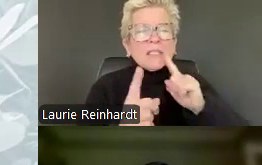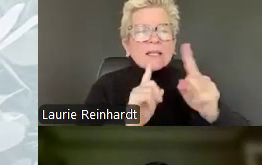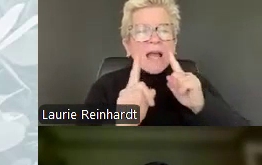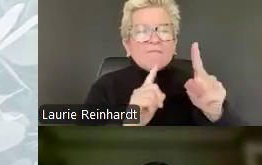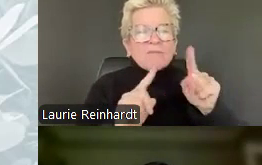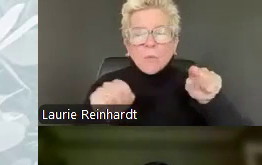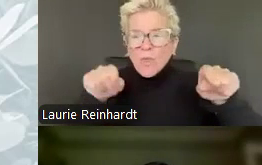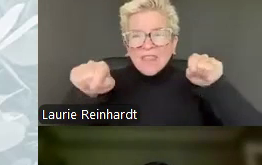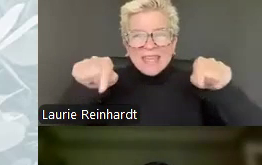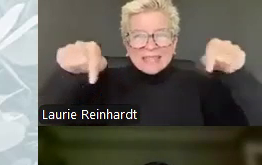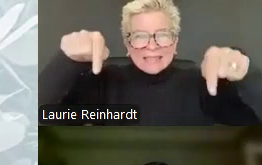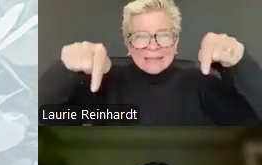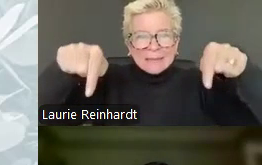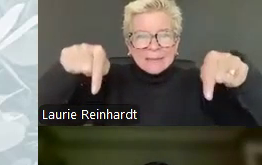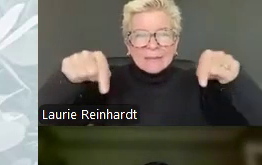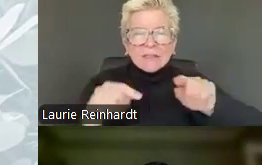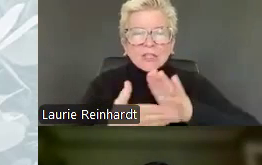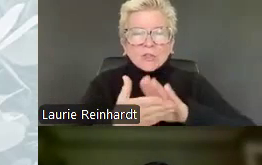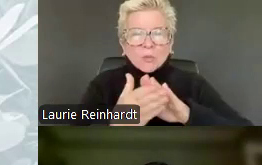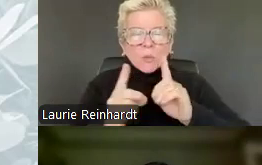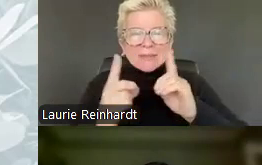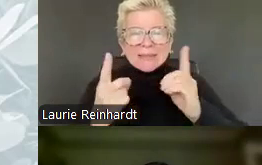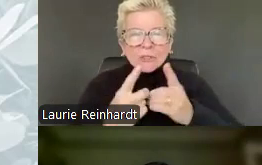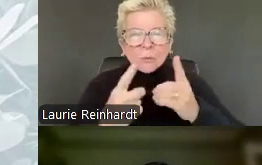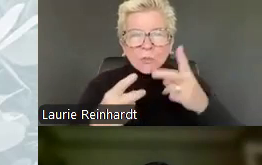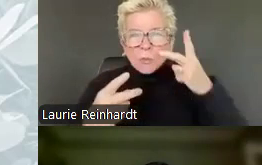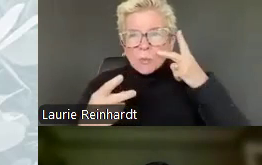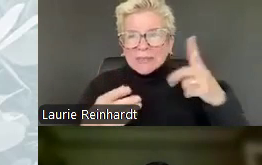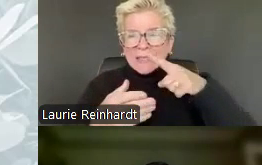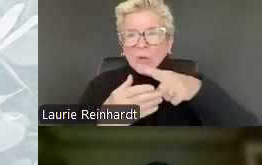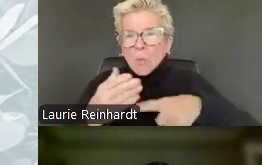what credits will transfer; and that is because we're a local control State. The